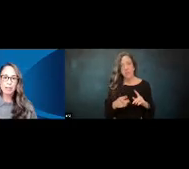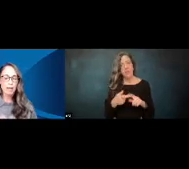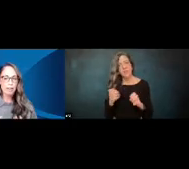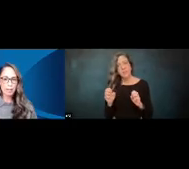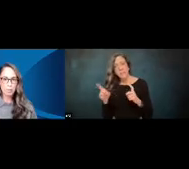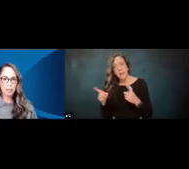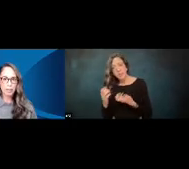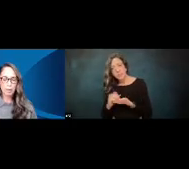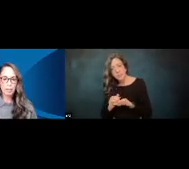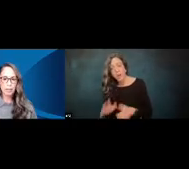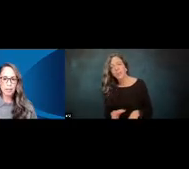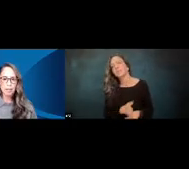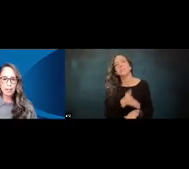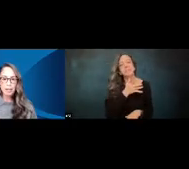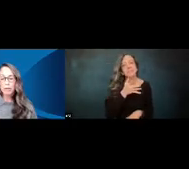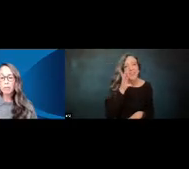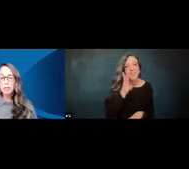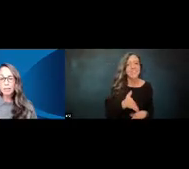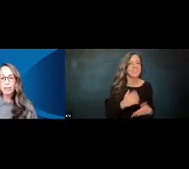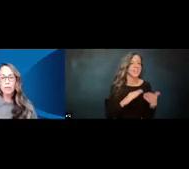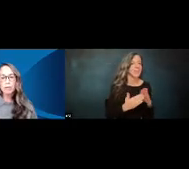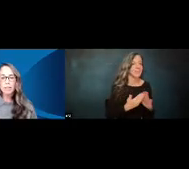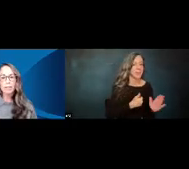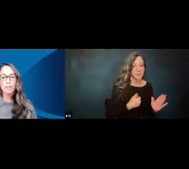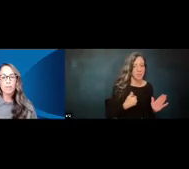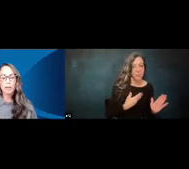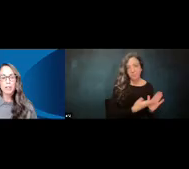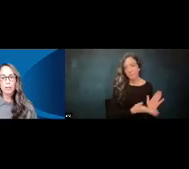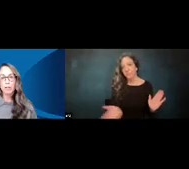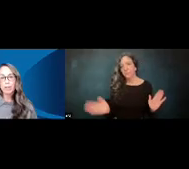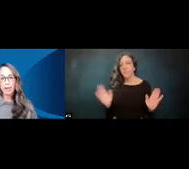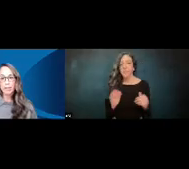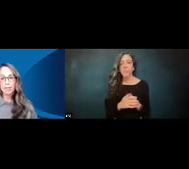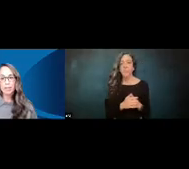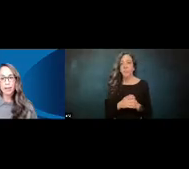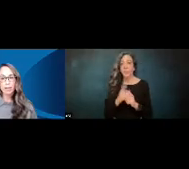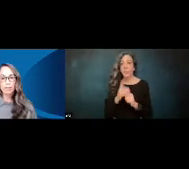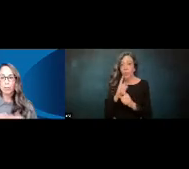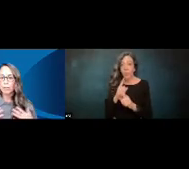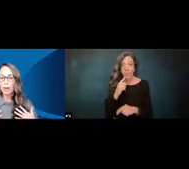parents, and community members. Really the goal is that the information provided in these handouts